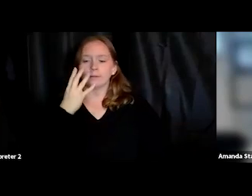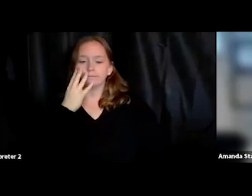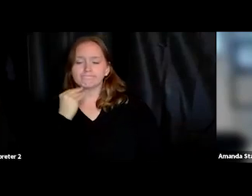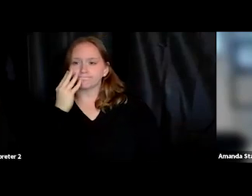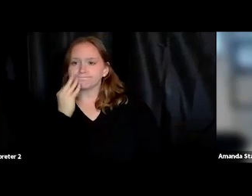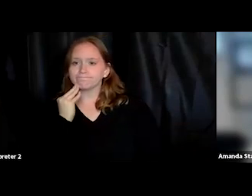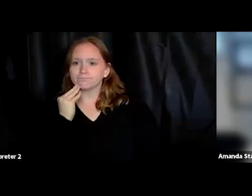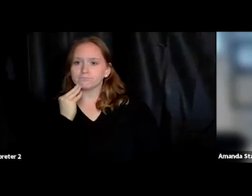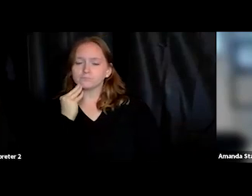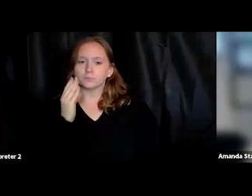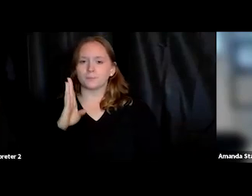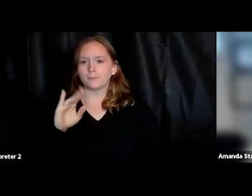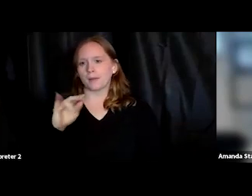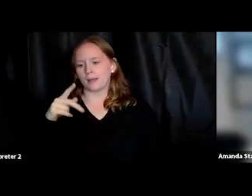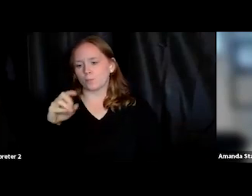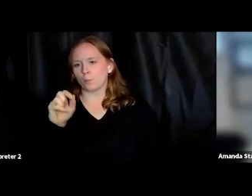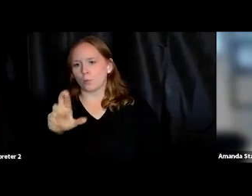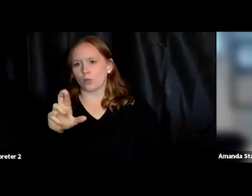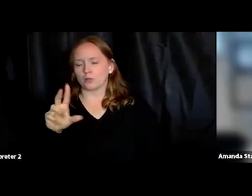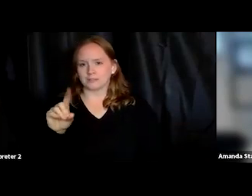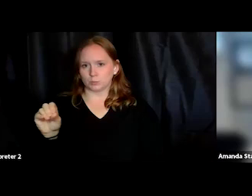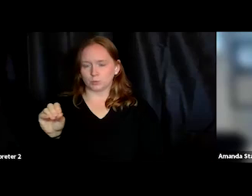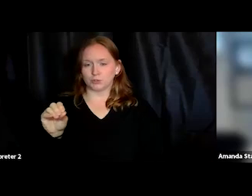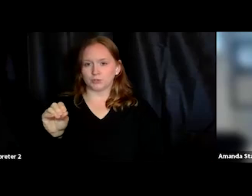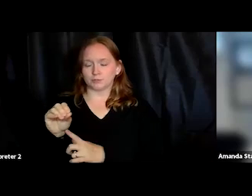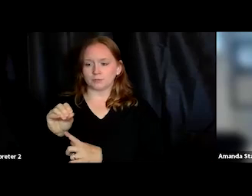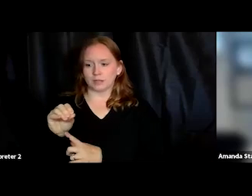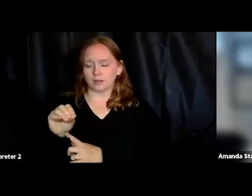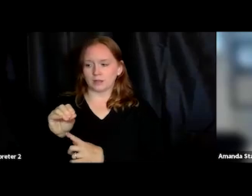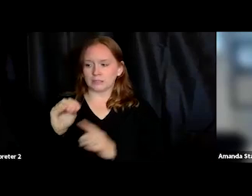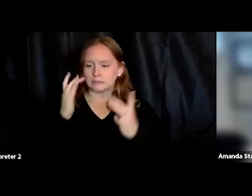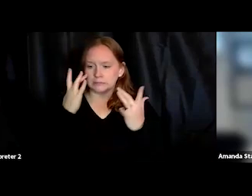bipolar disorder and having manic and depressed episodes.